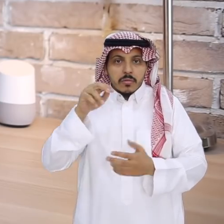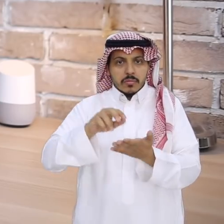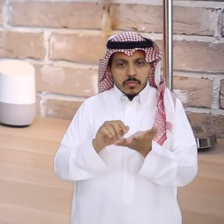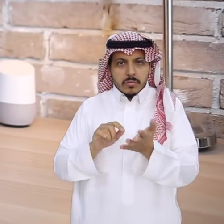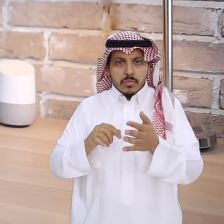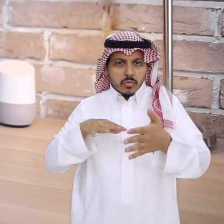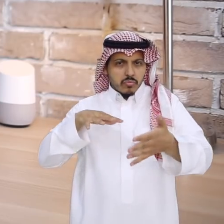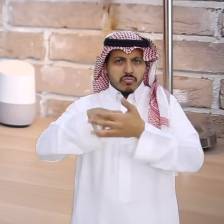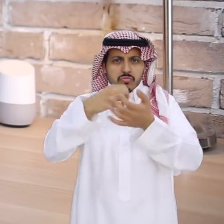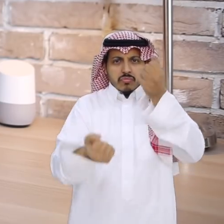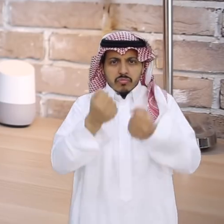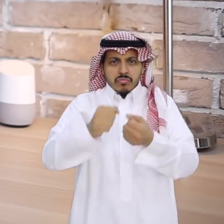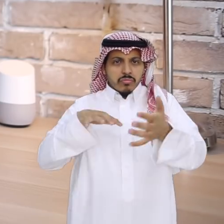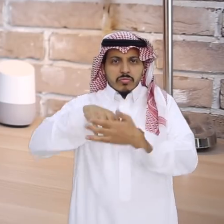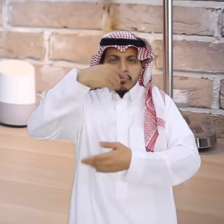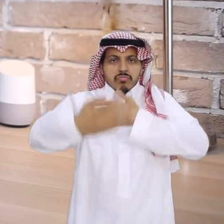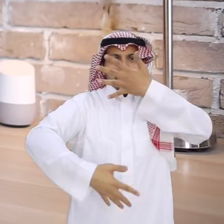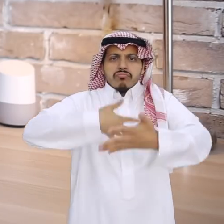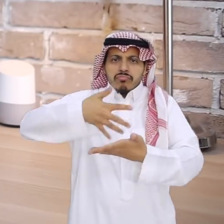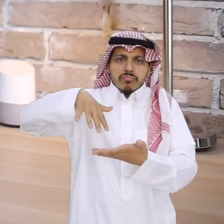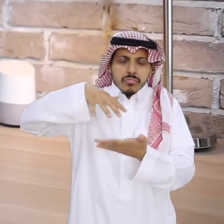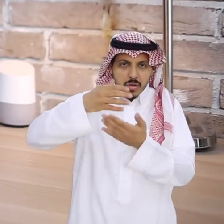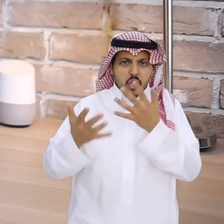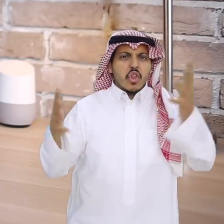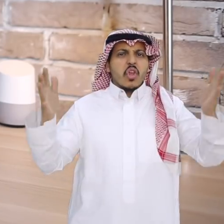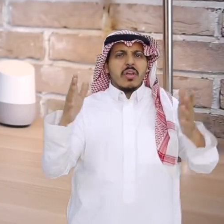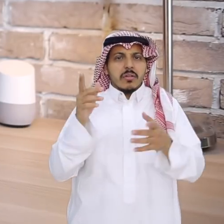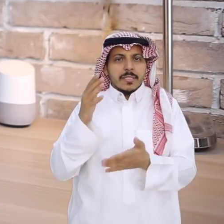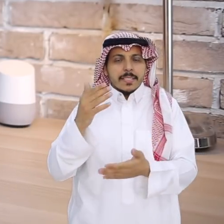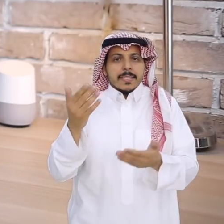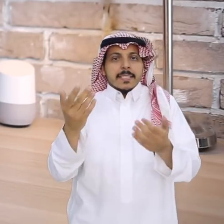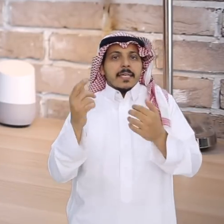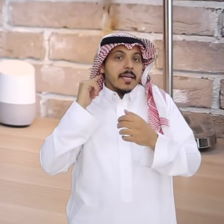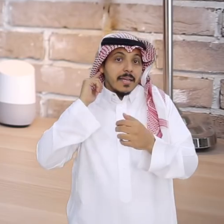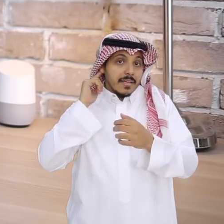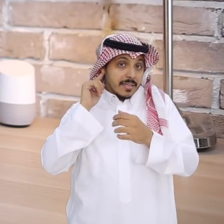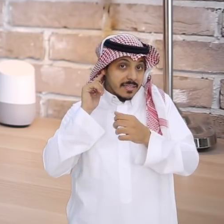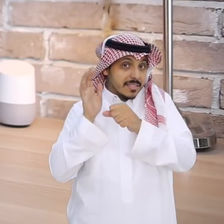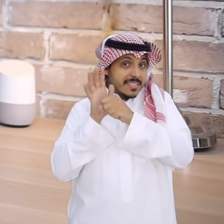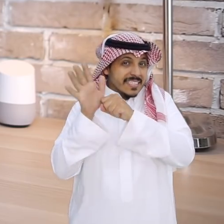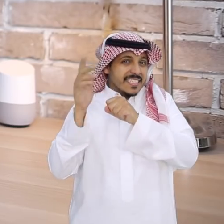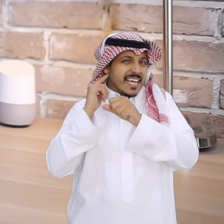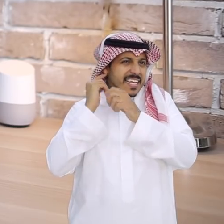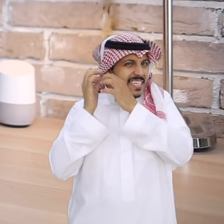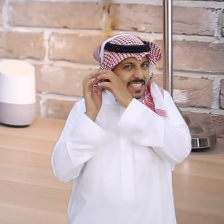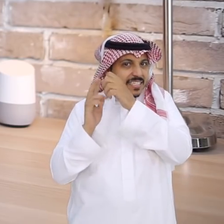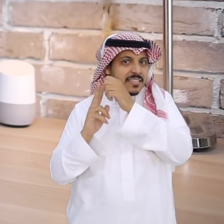During the accident, her left ear was cut off.